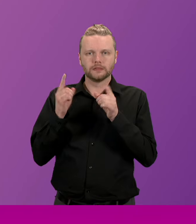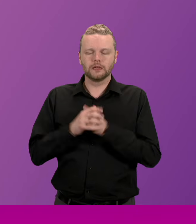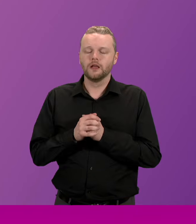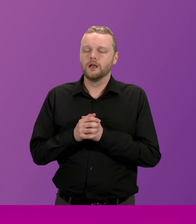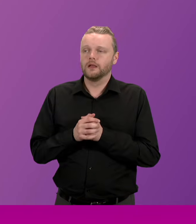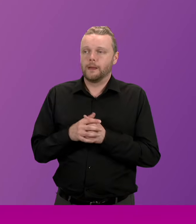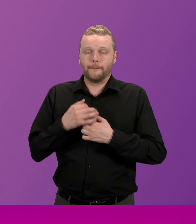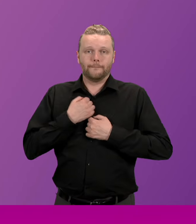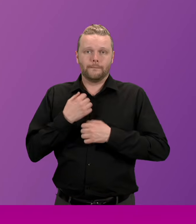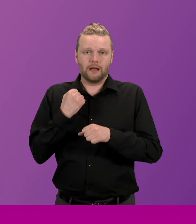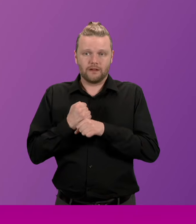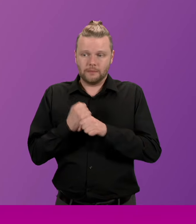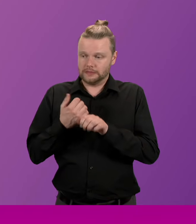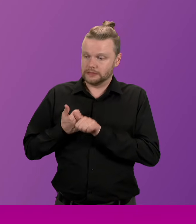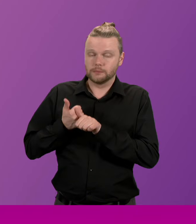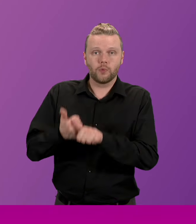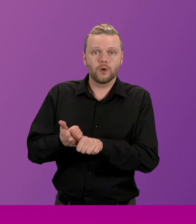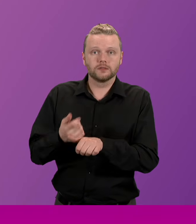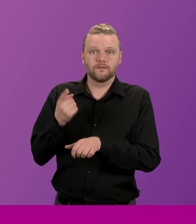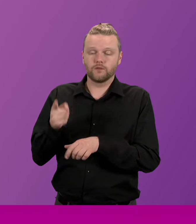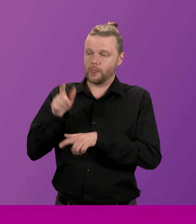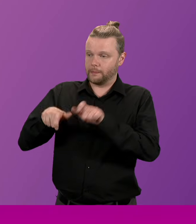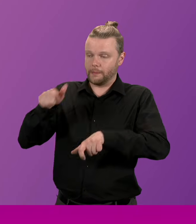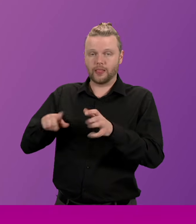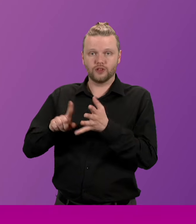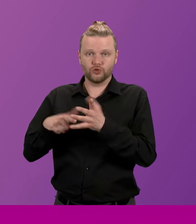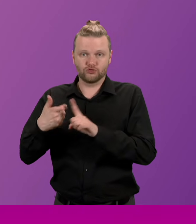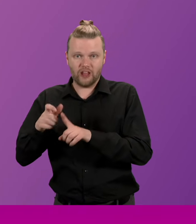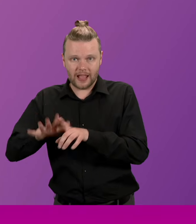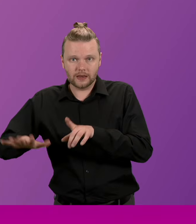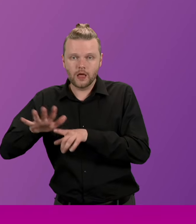My Government’s support for the people of Ukraine is absolute,